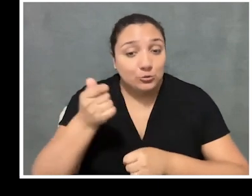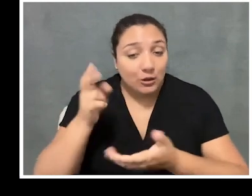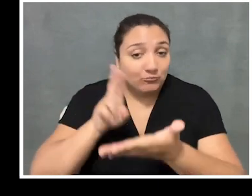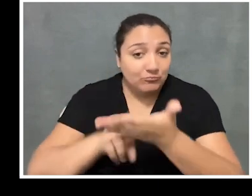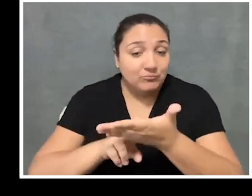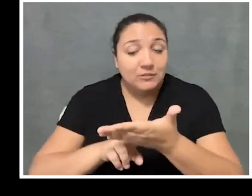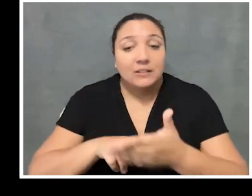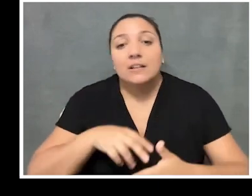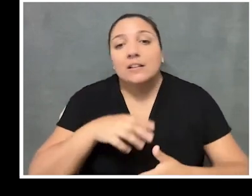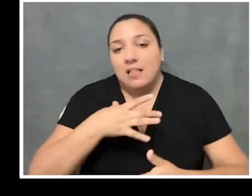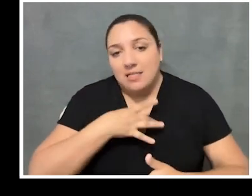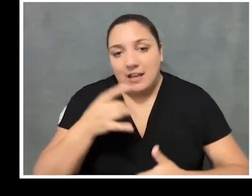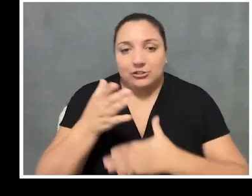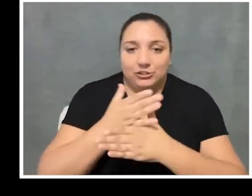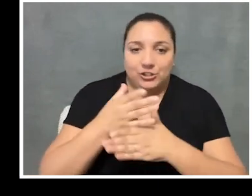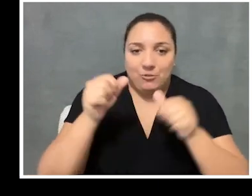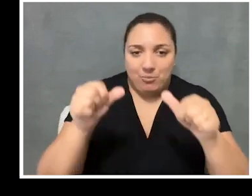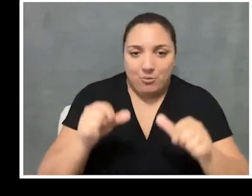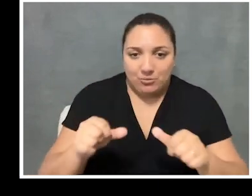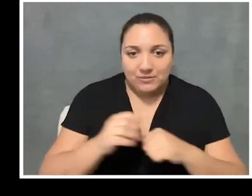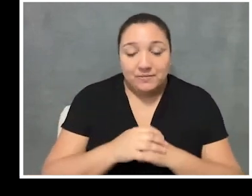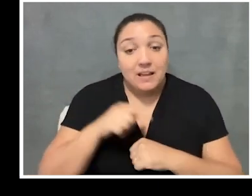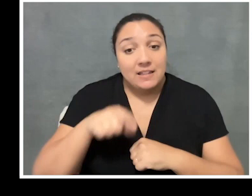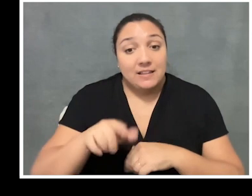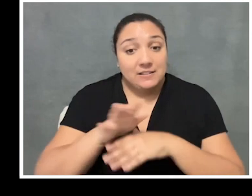make sure to subscribe, like, and share this post.